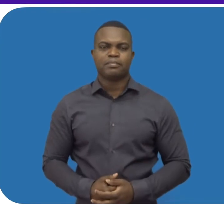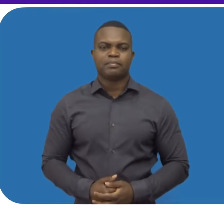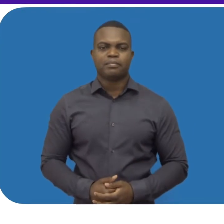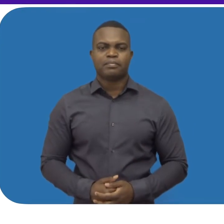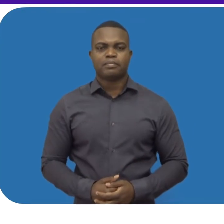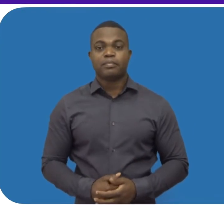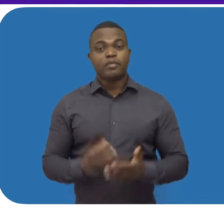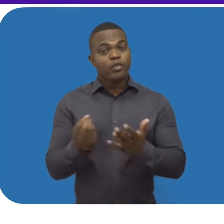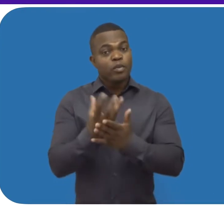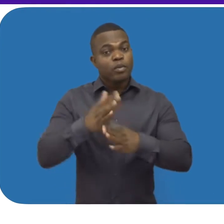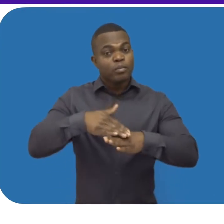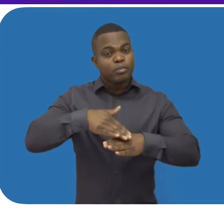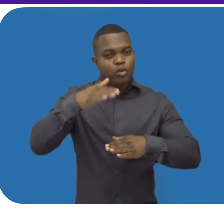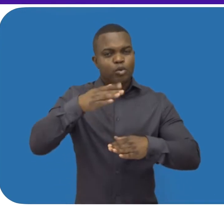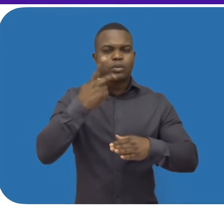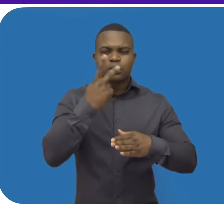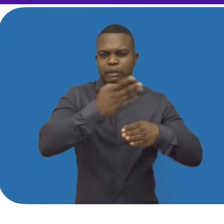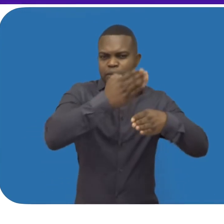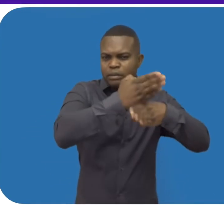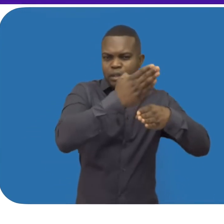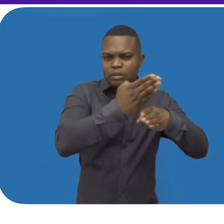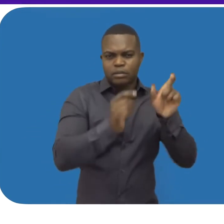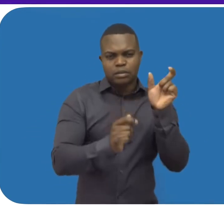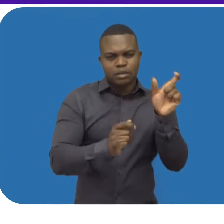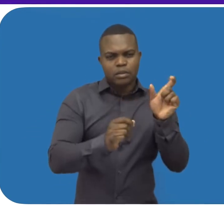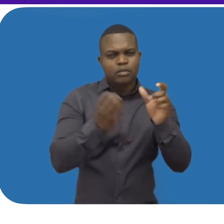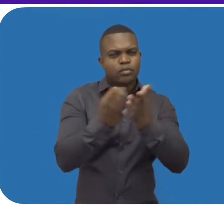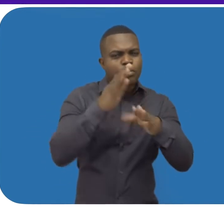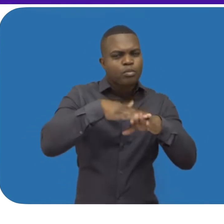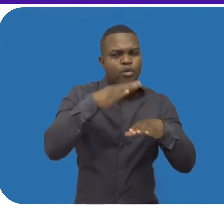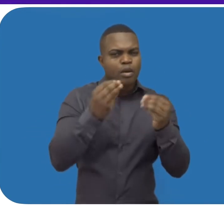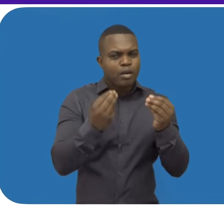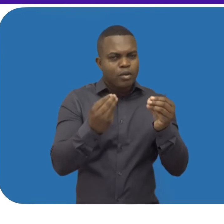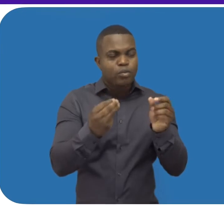To get more information on the task itself you can click on the name of the task.